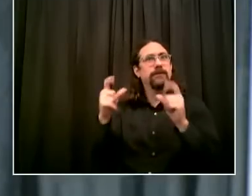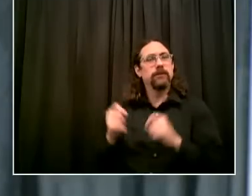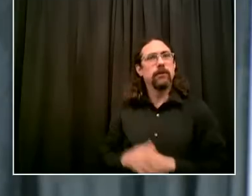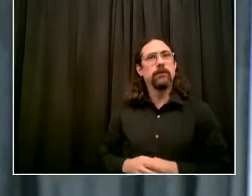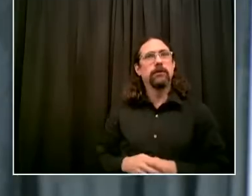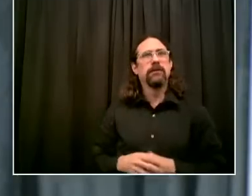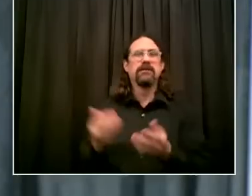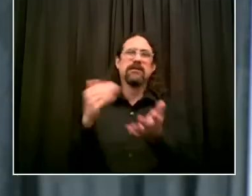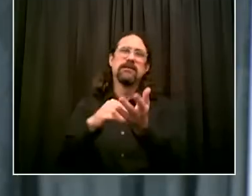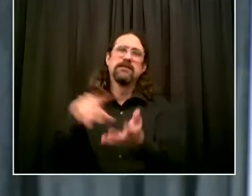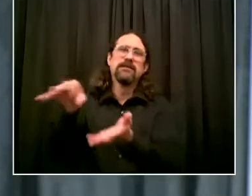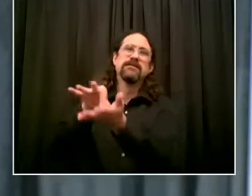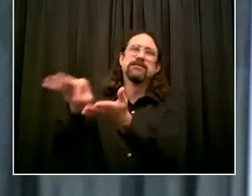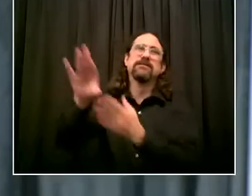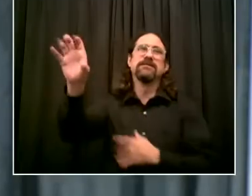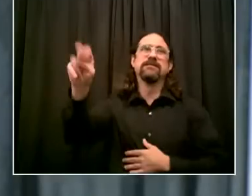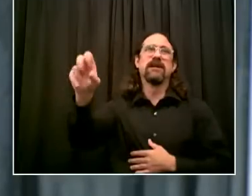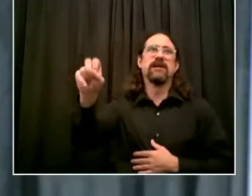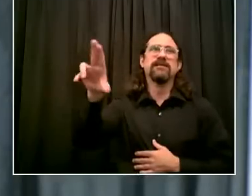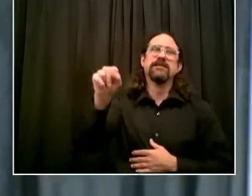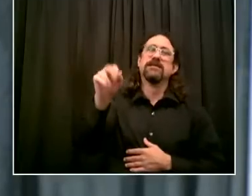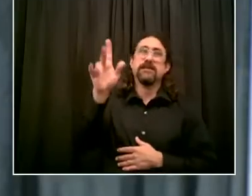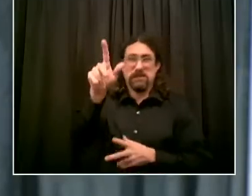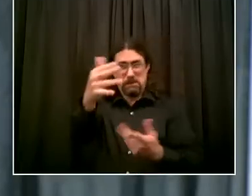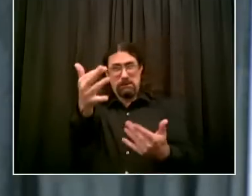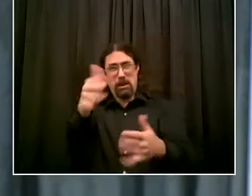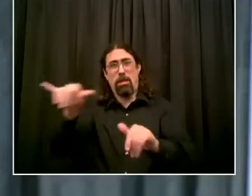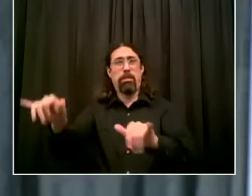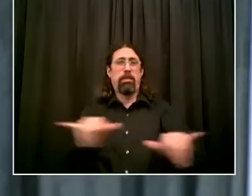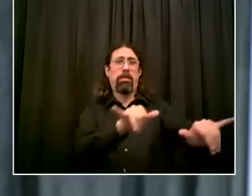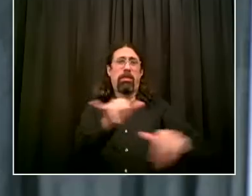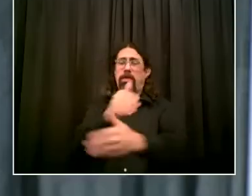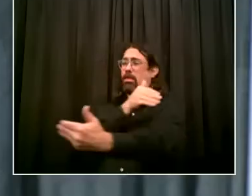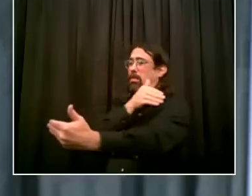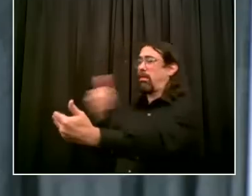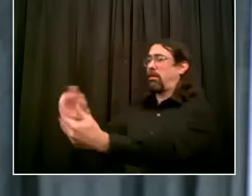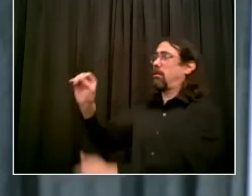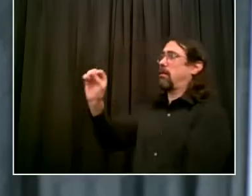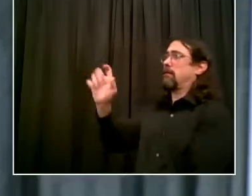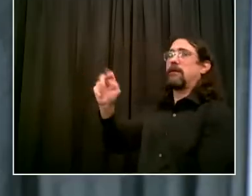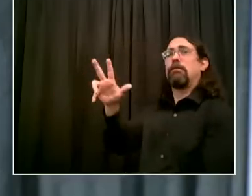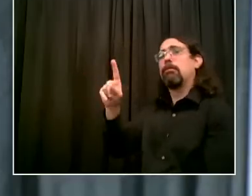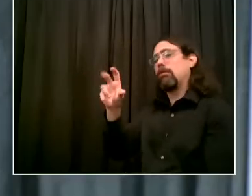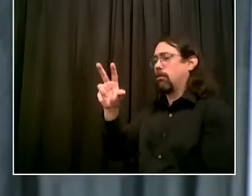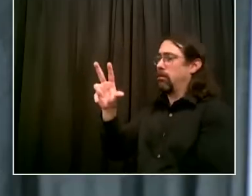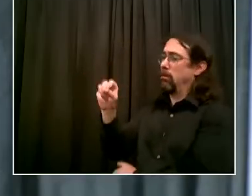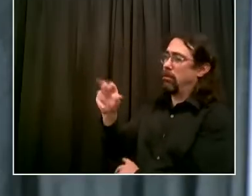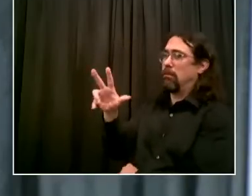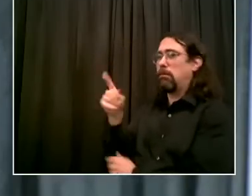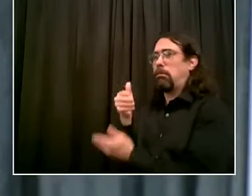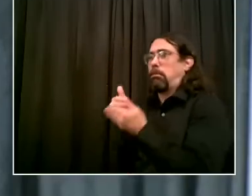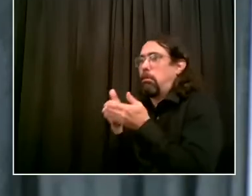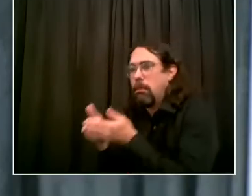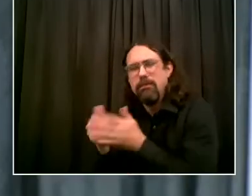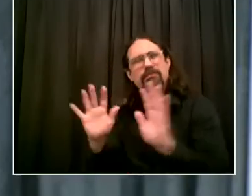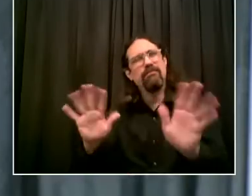RIGHT NOW, WE DO NOT KNKNOW WHAT WILL HAPPEN IN TERMS OF THE SUPREME COURT AND WHETHER OR NOT THEY WILL INTERVENE TO CUT